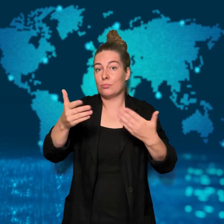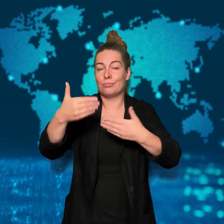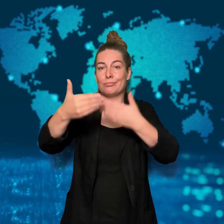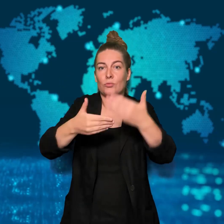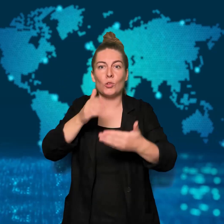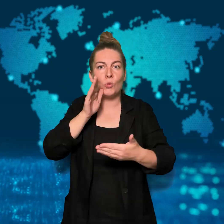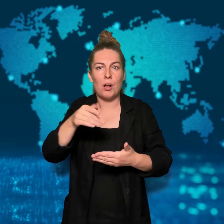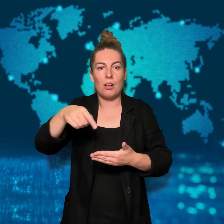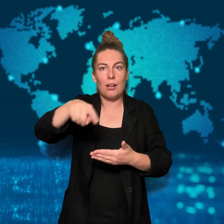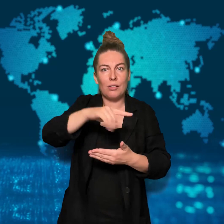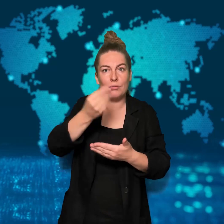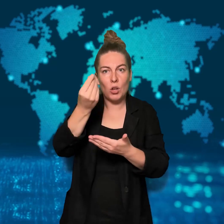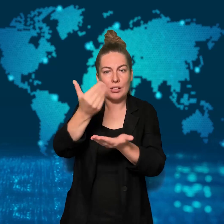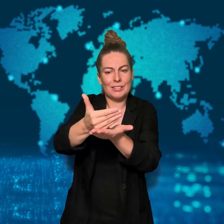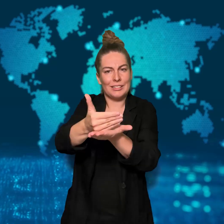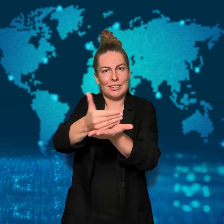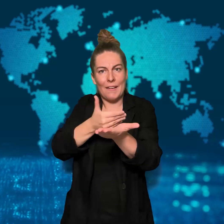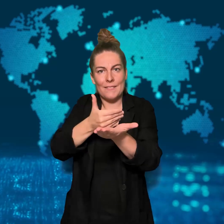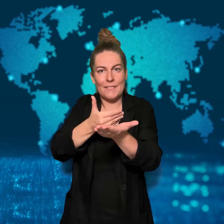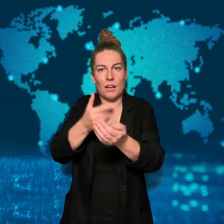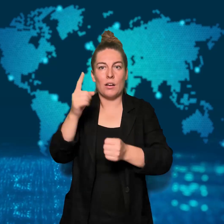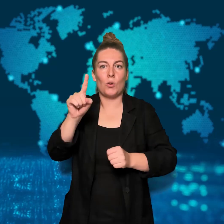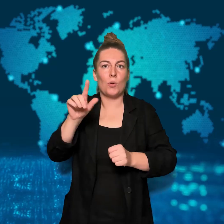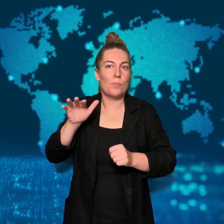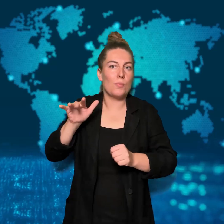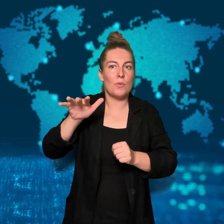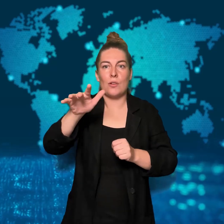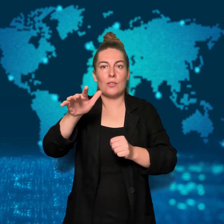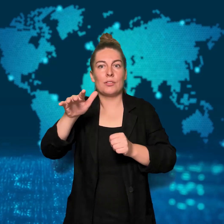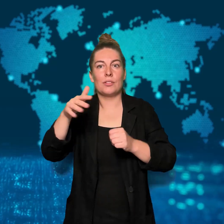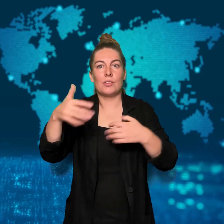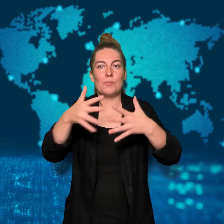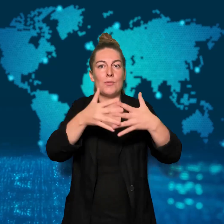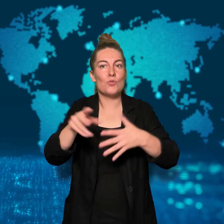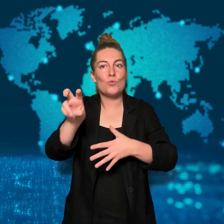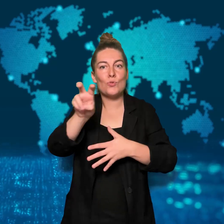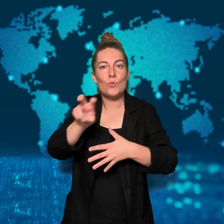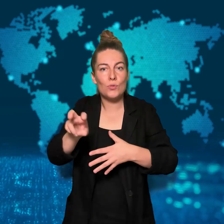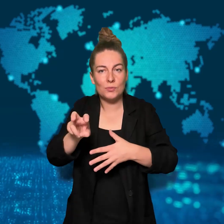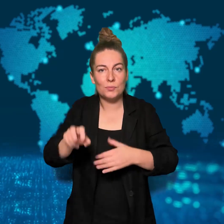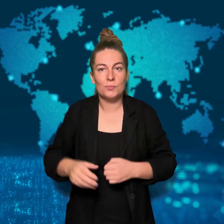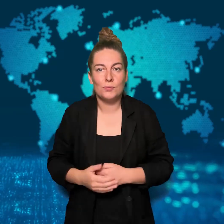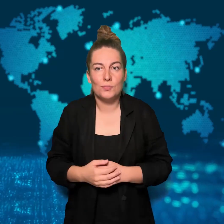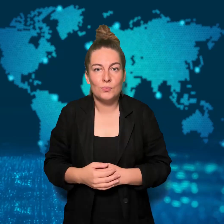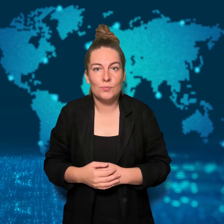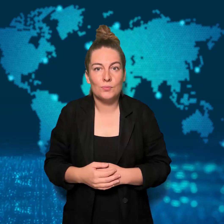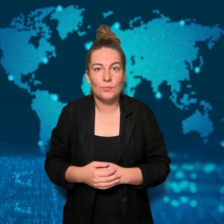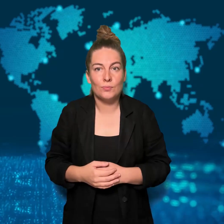receive the full amount of their benefits will be doubled.